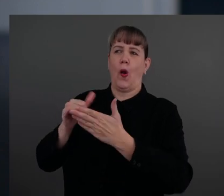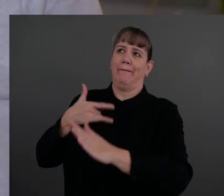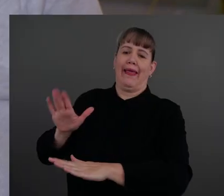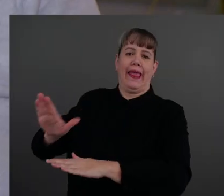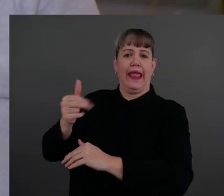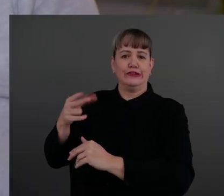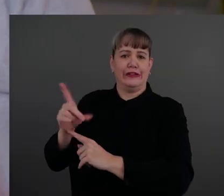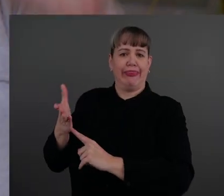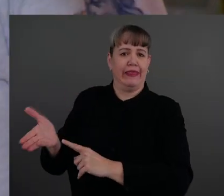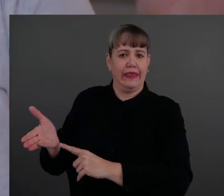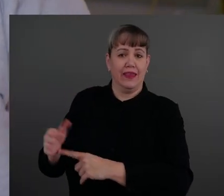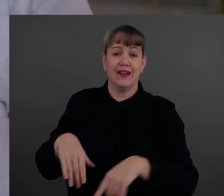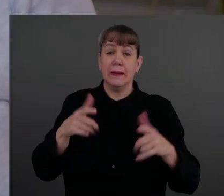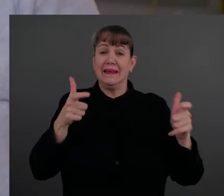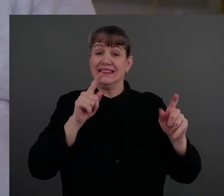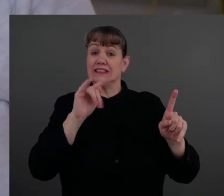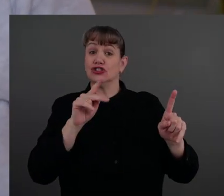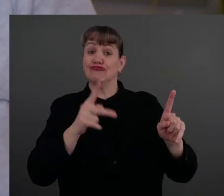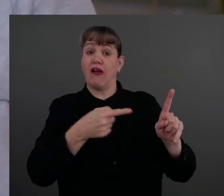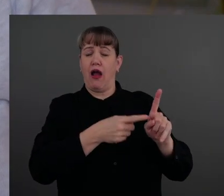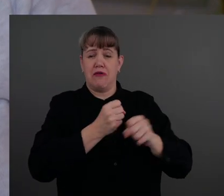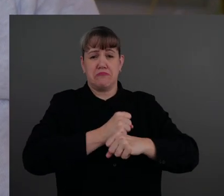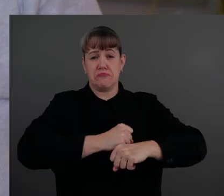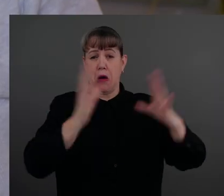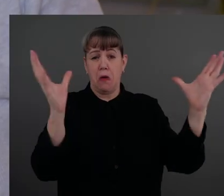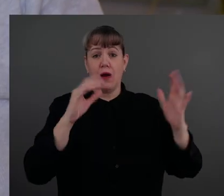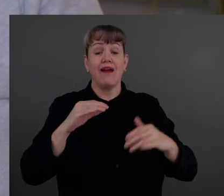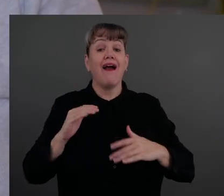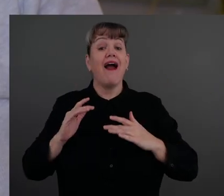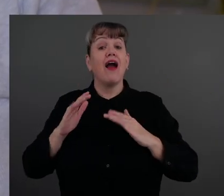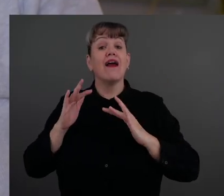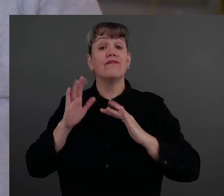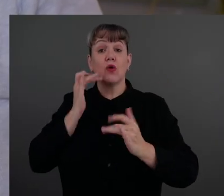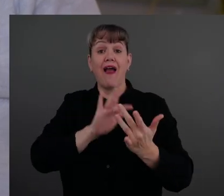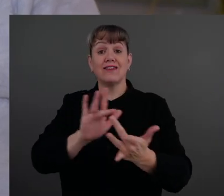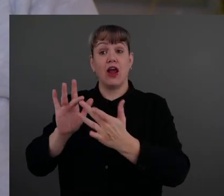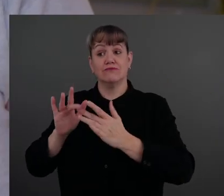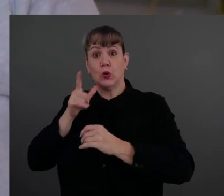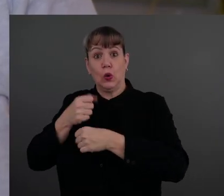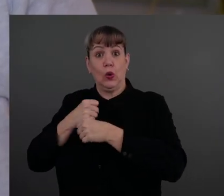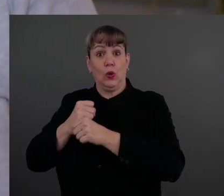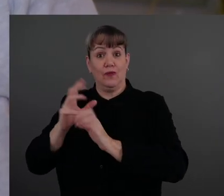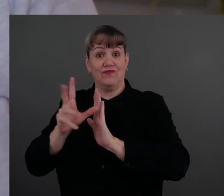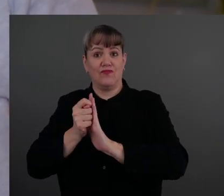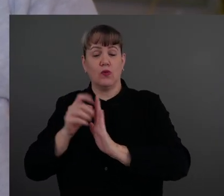The big TikTok explosion of content creators who were talking about their own experiences with ADHD,